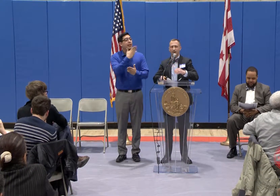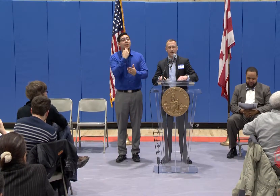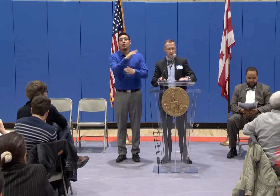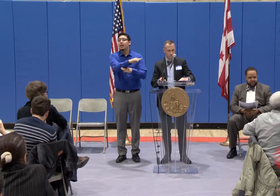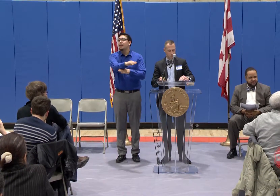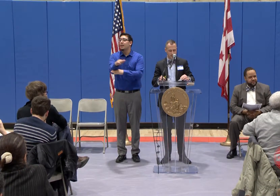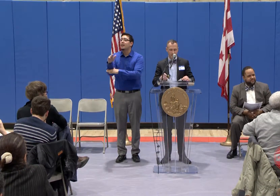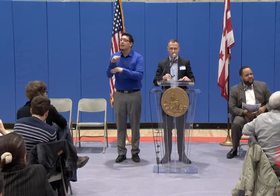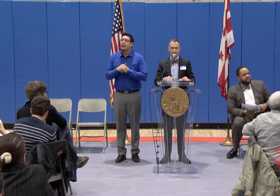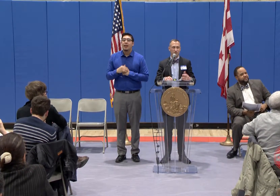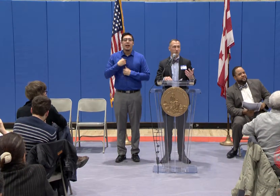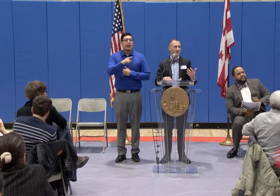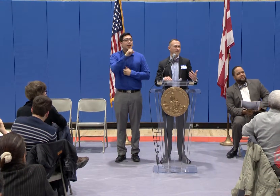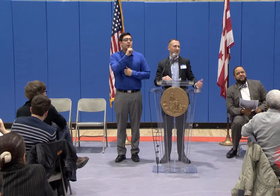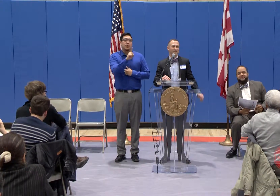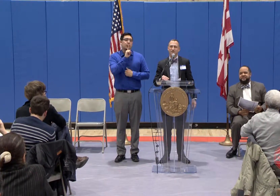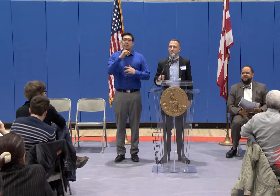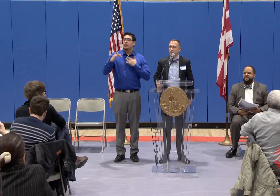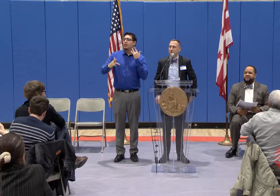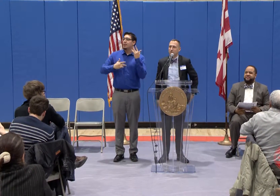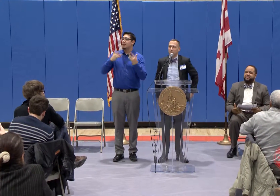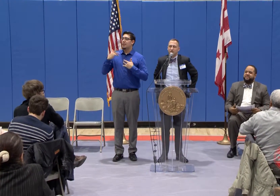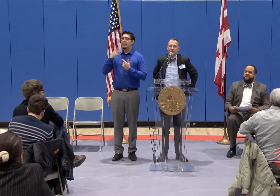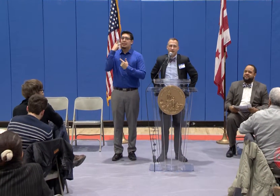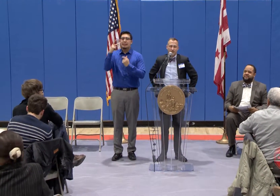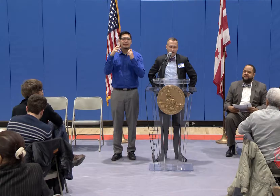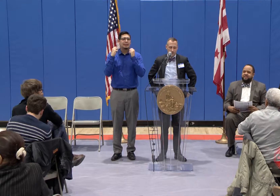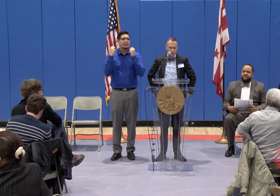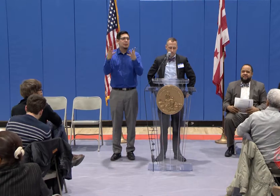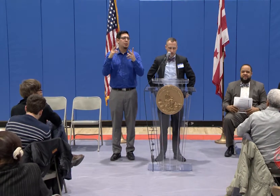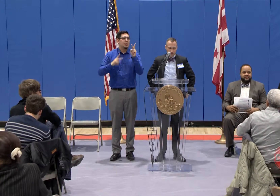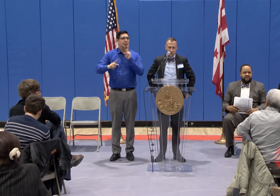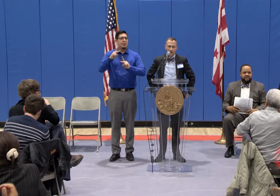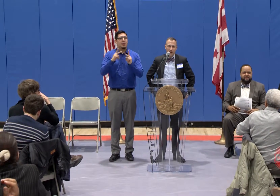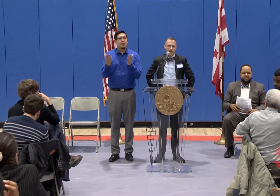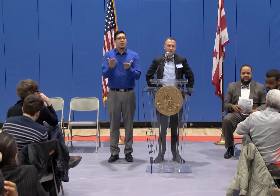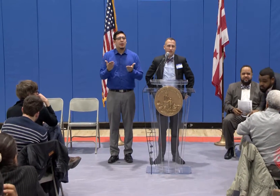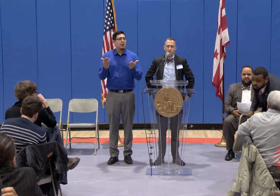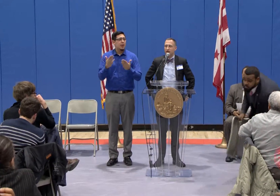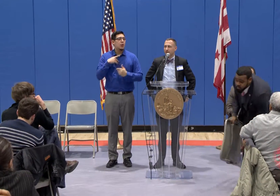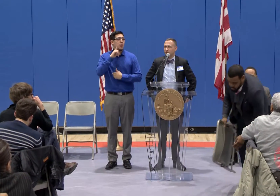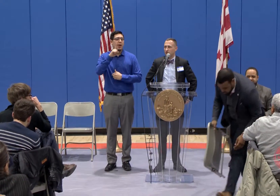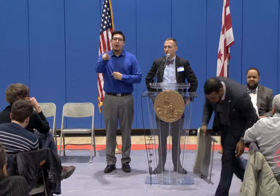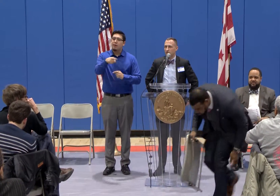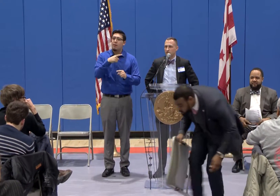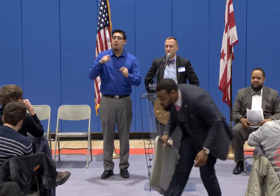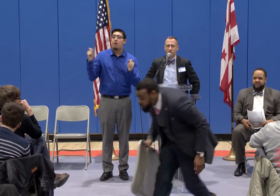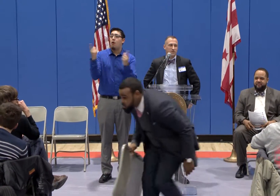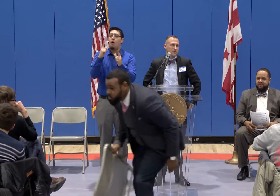I REALLY -- IT IS REALLY EXCITING TO SEE SO MANY PEOPLE HERE BECAUSE YOU ARE GOING TO HAVE AN IMPACT ON THE DECISIONS